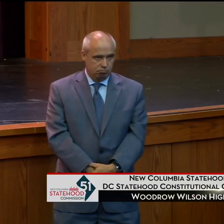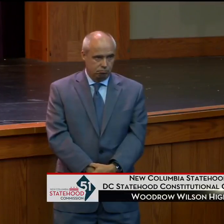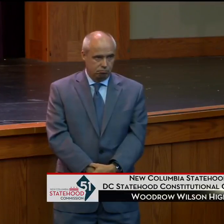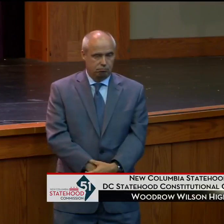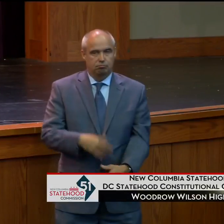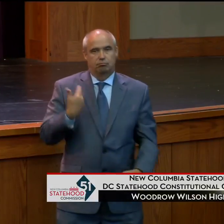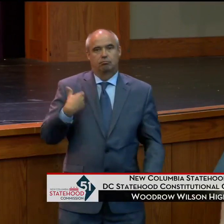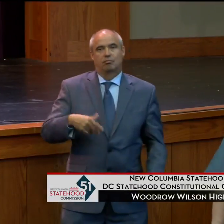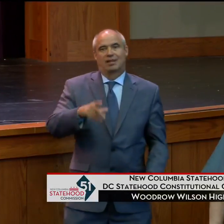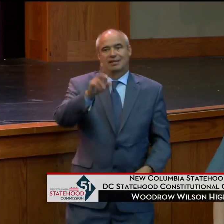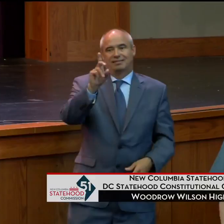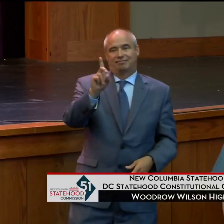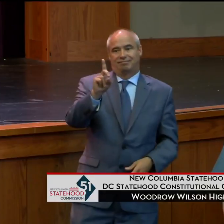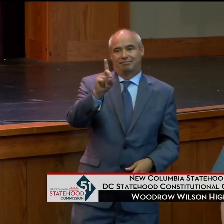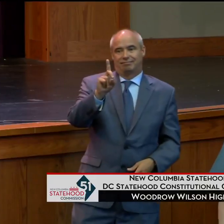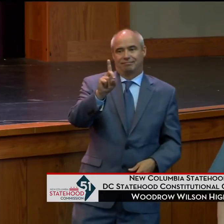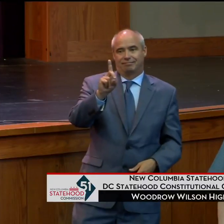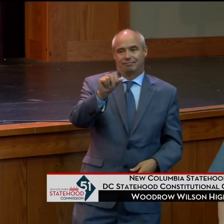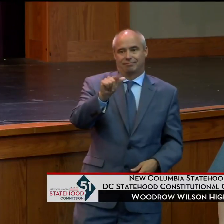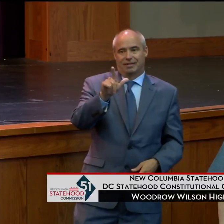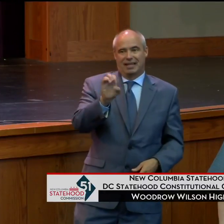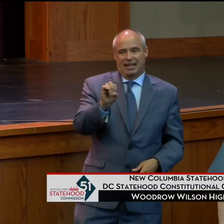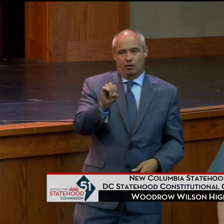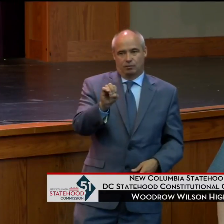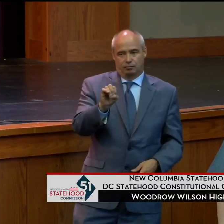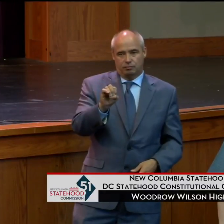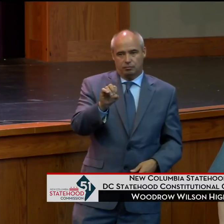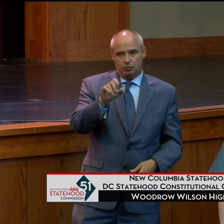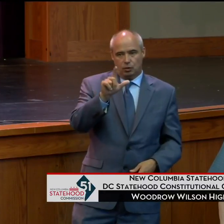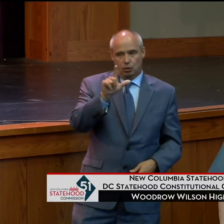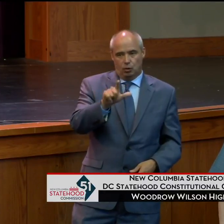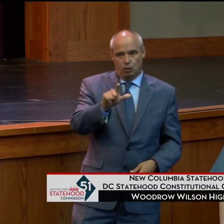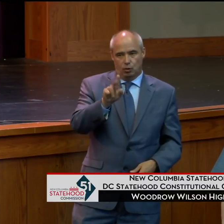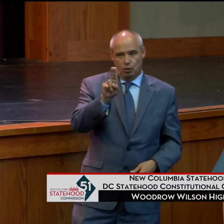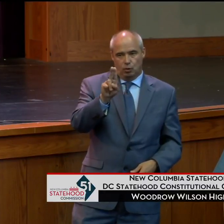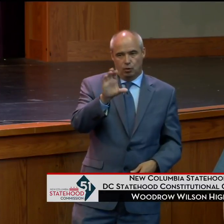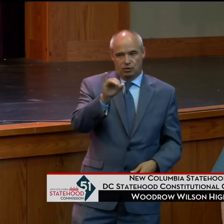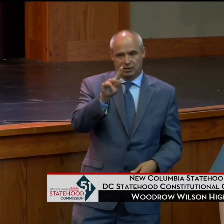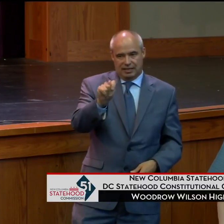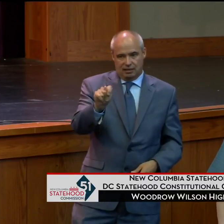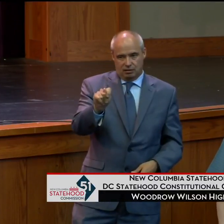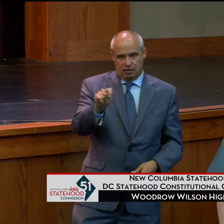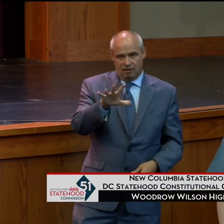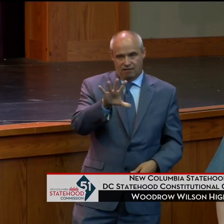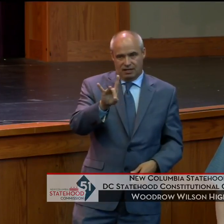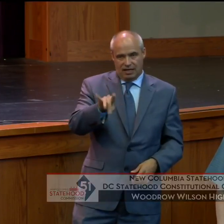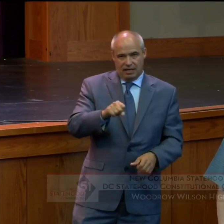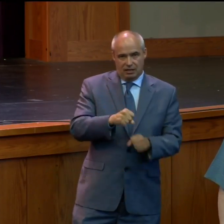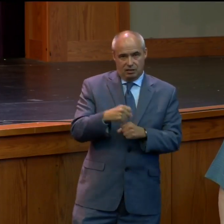MY NAME IS DALE DUSETT, I AM 58 YEARS IN WASHINGTON, D.C.